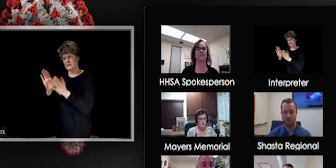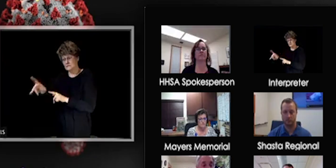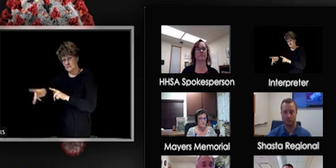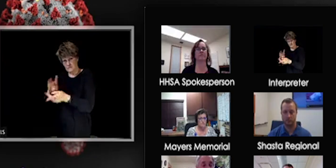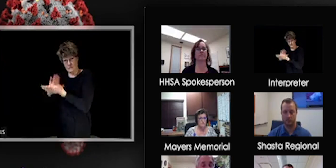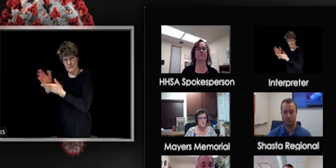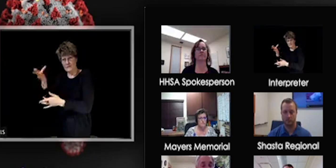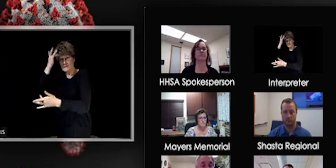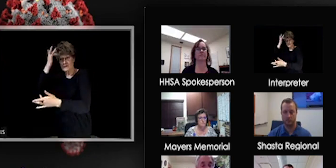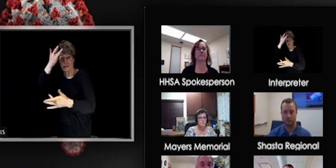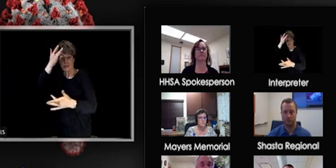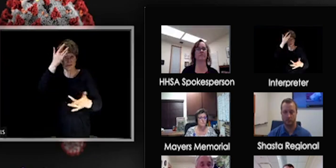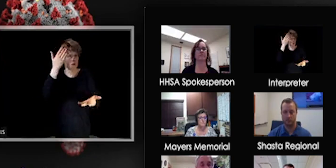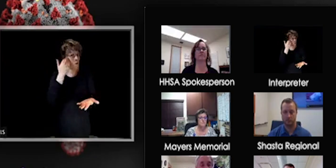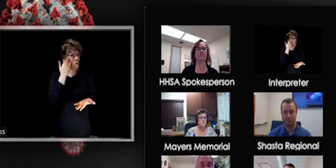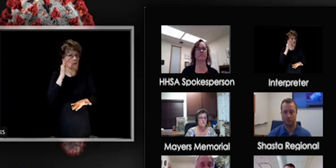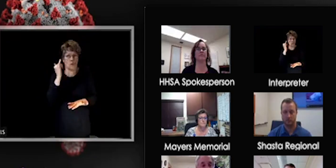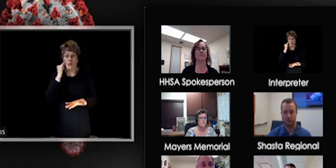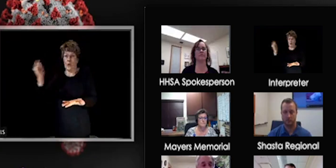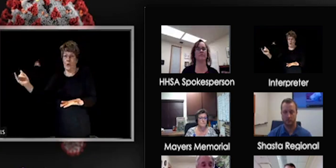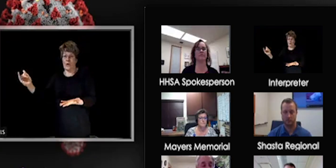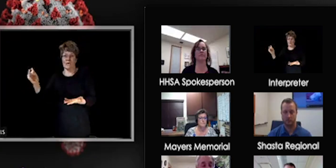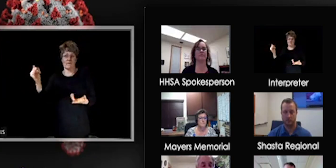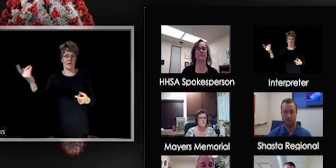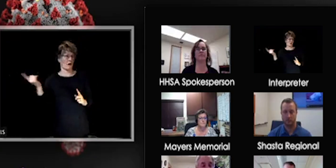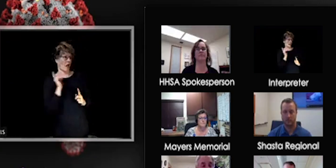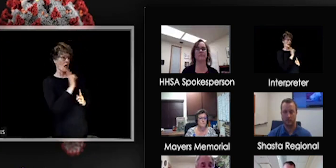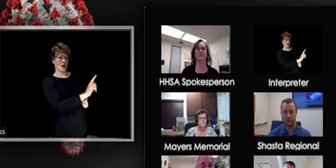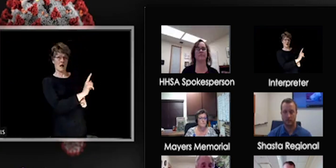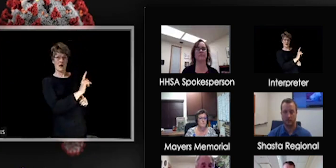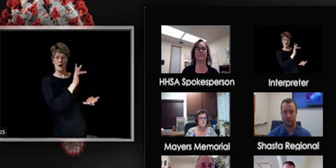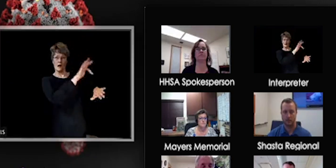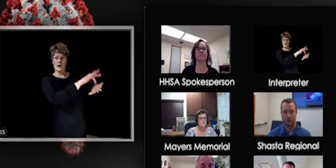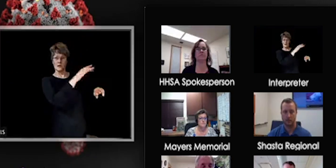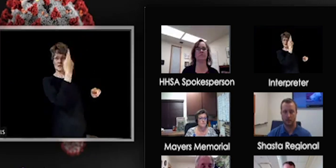that’s identified or not. As far as the church, I think you’re talking about the